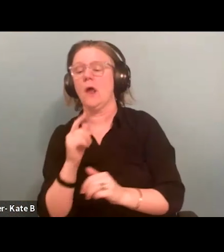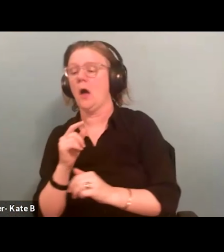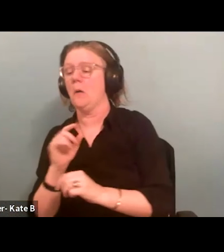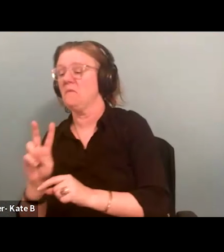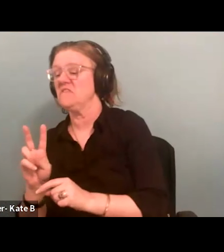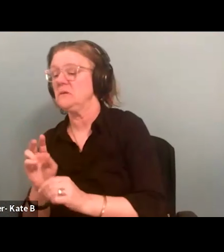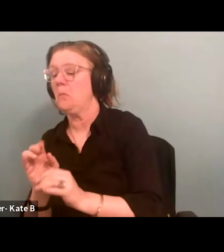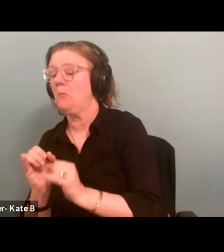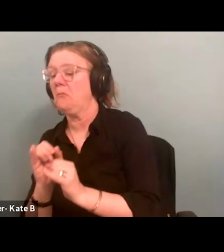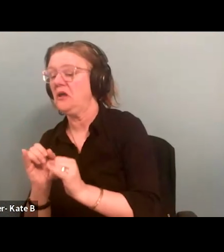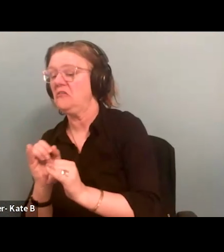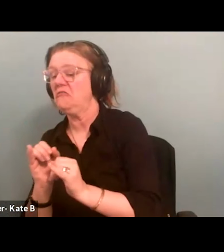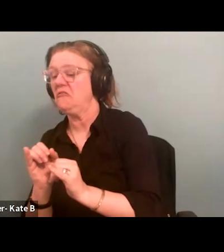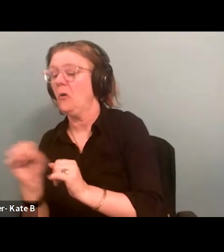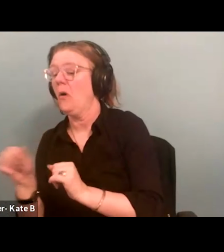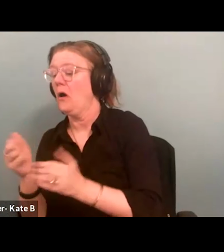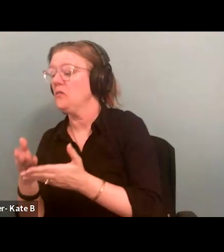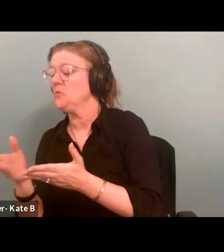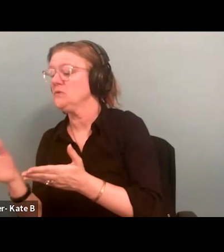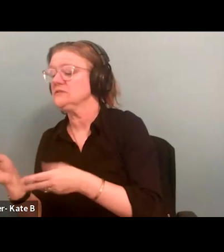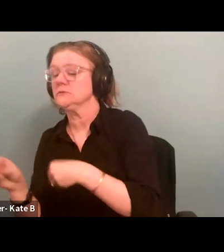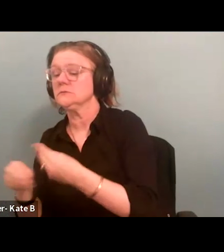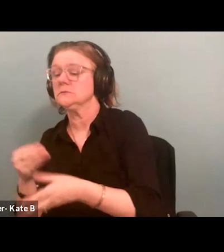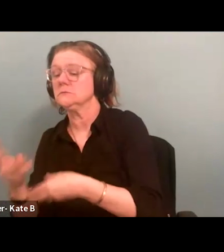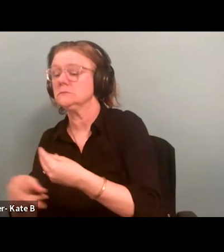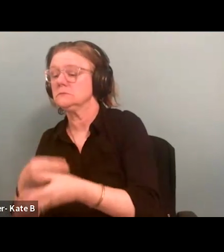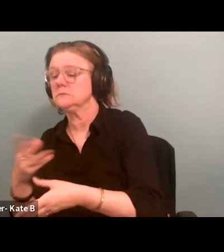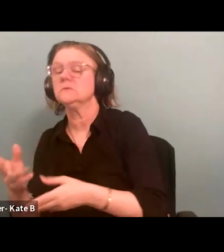But in the meantime, we still work with the older adult.